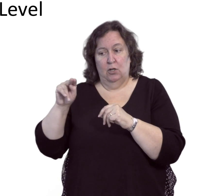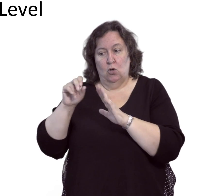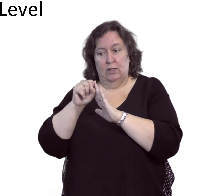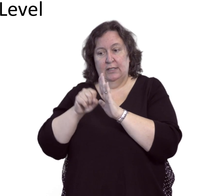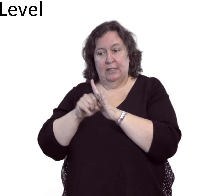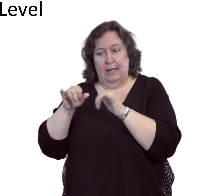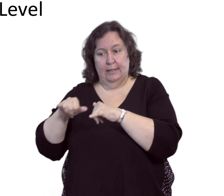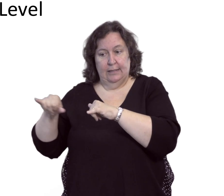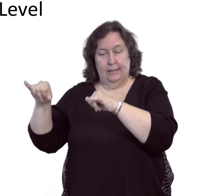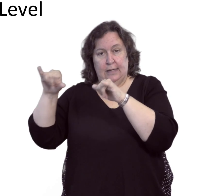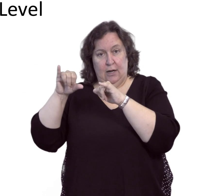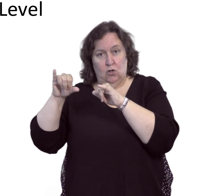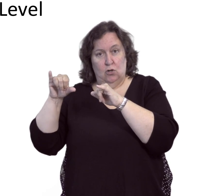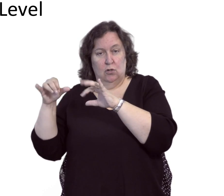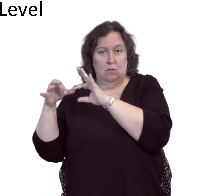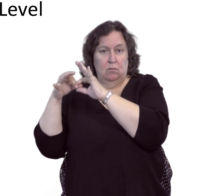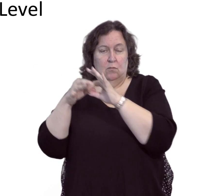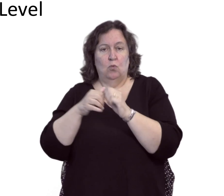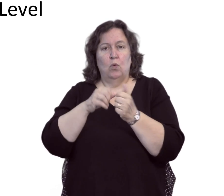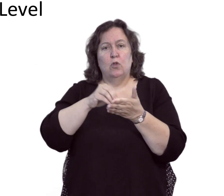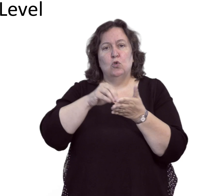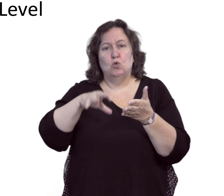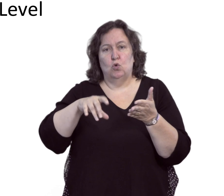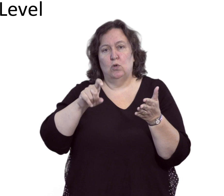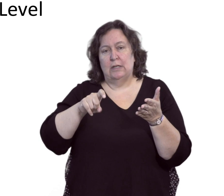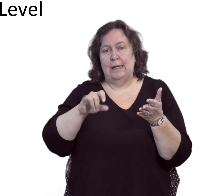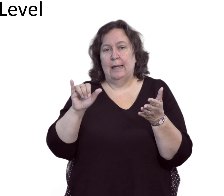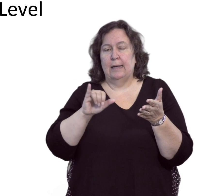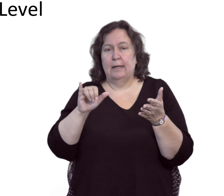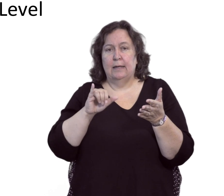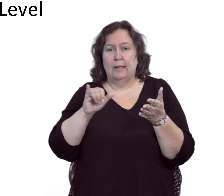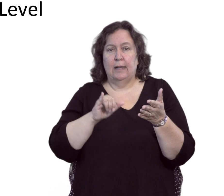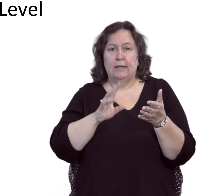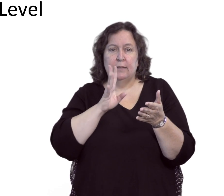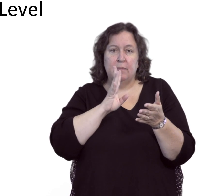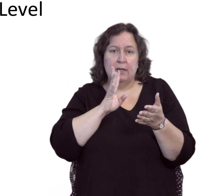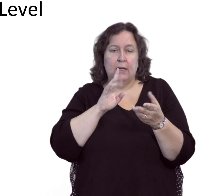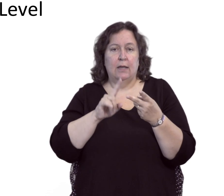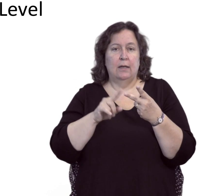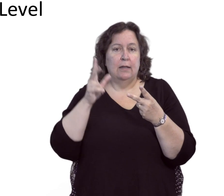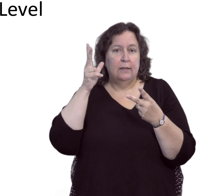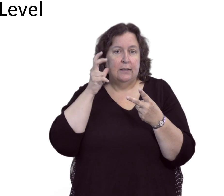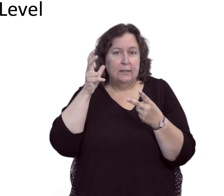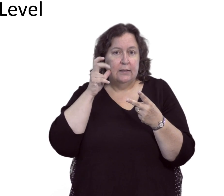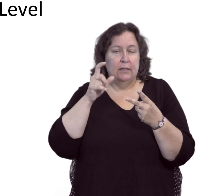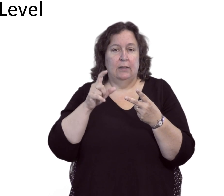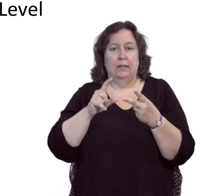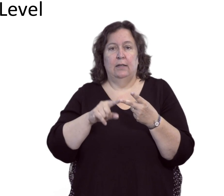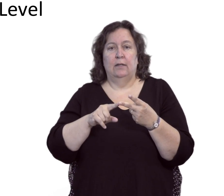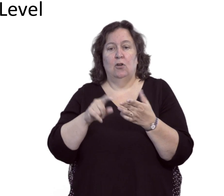the Minnesota state standards to student needs such as speaking and listening,